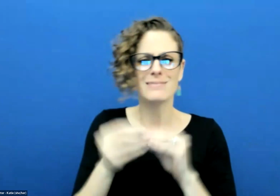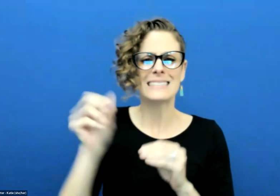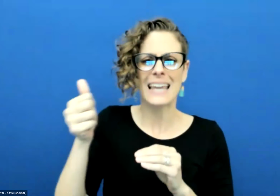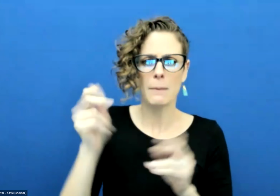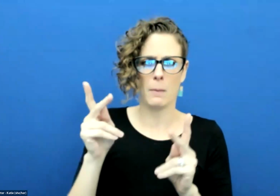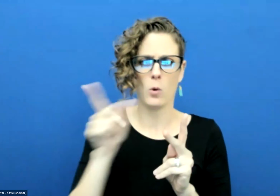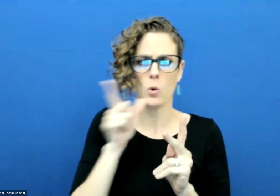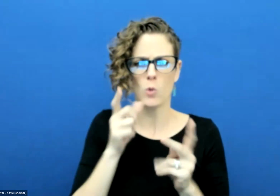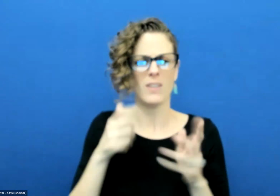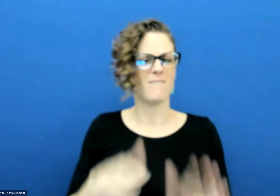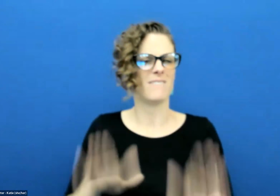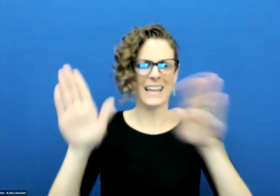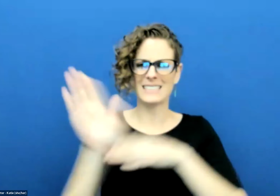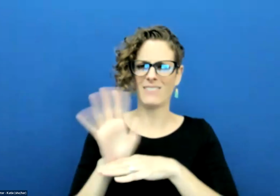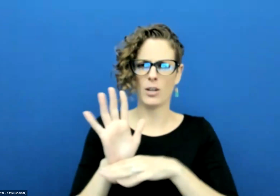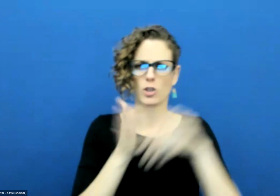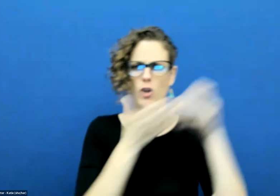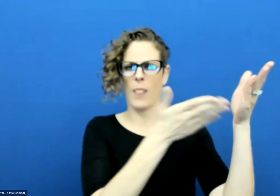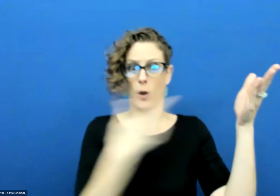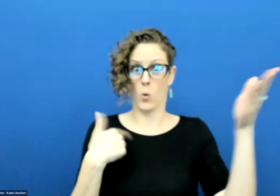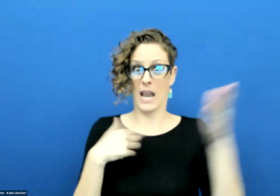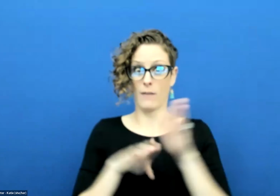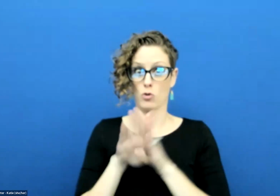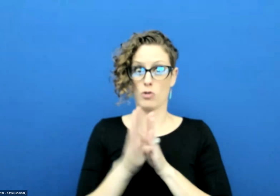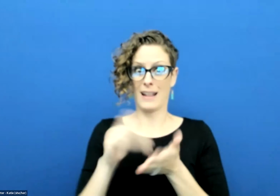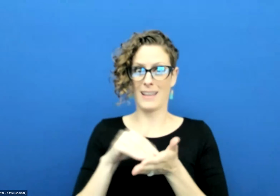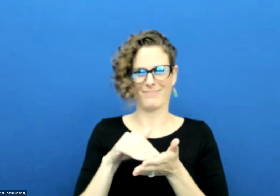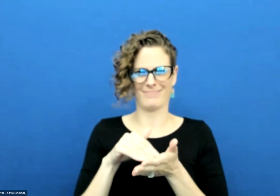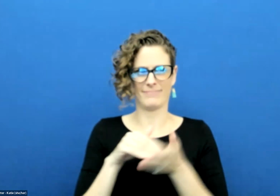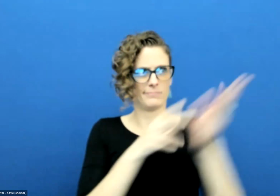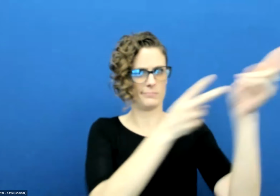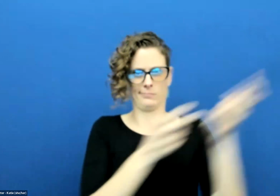fantastic videos on how to do it we don't need to add to that but we'll put links to the top three